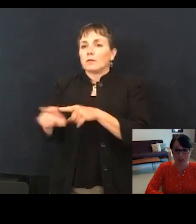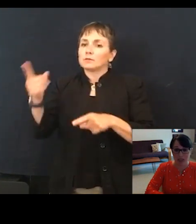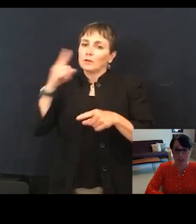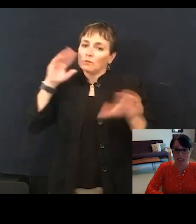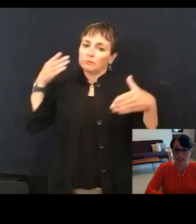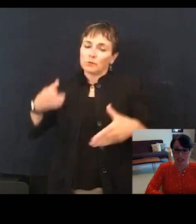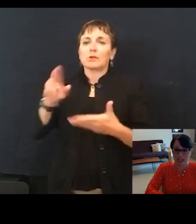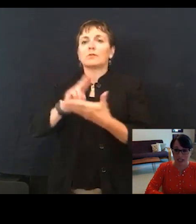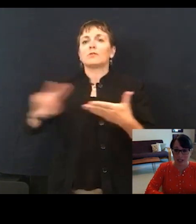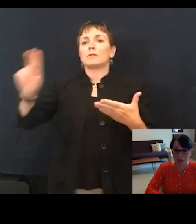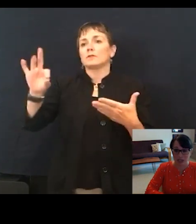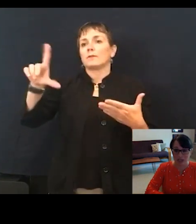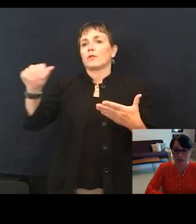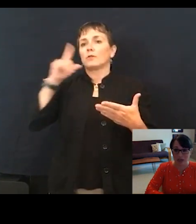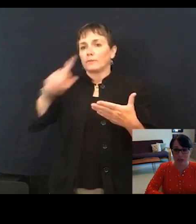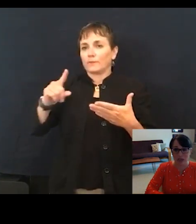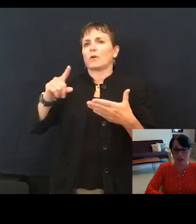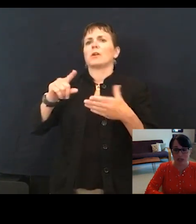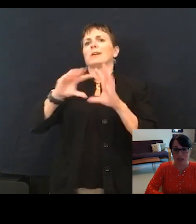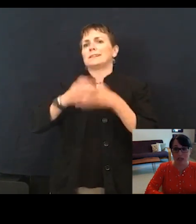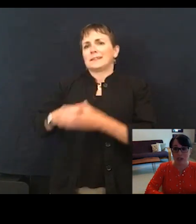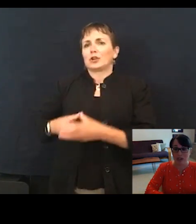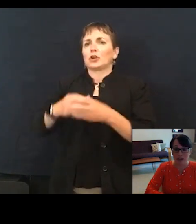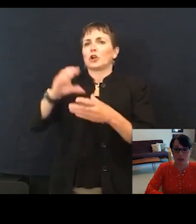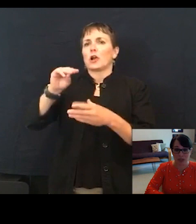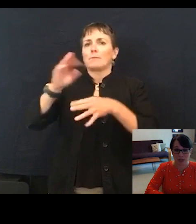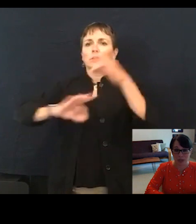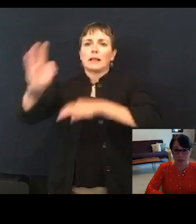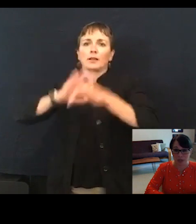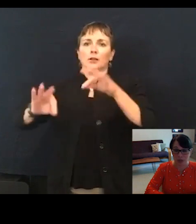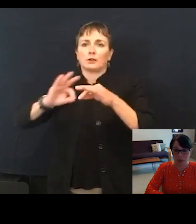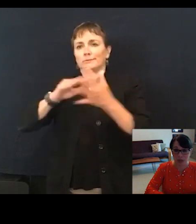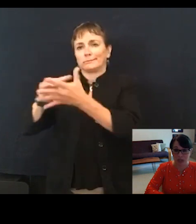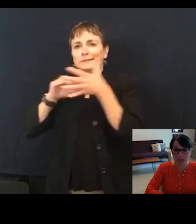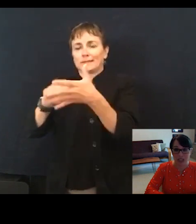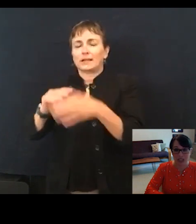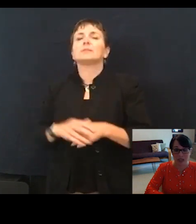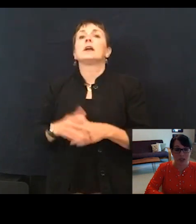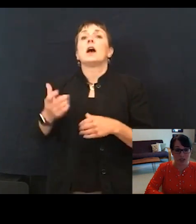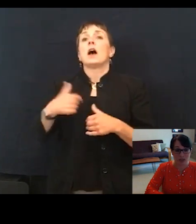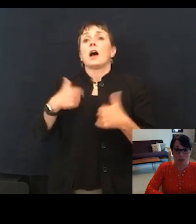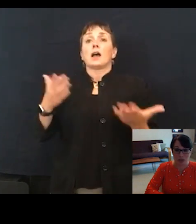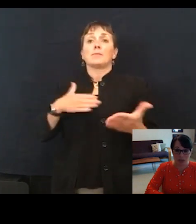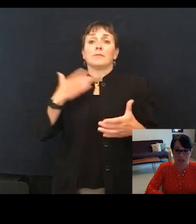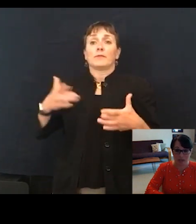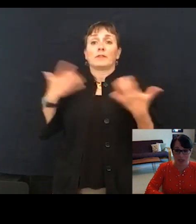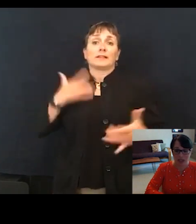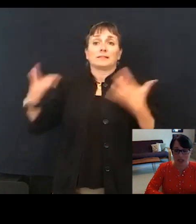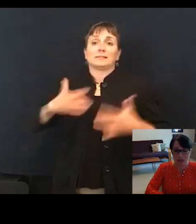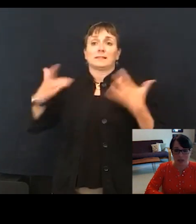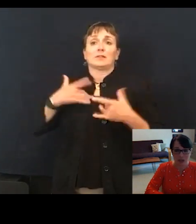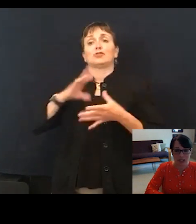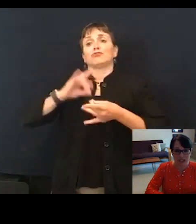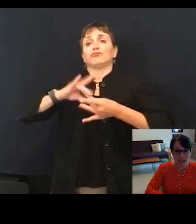And I'm excited today to present to you an update on the research that we've been doing into USH1B. And before I continue, I just want